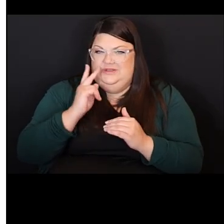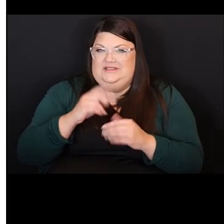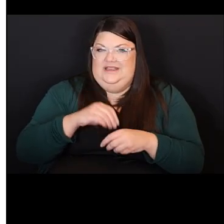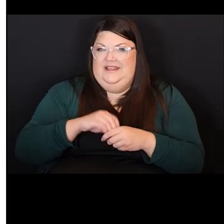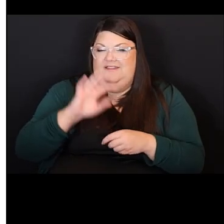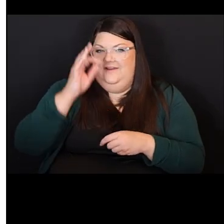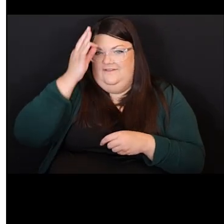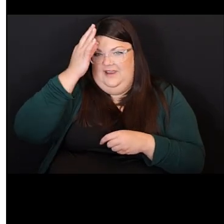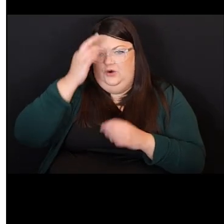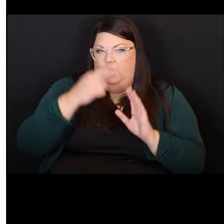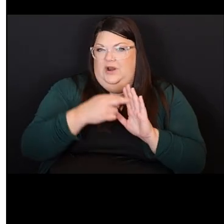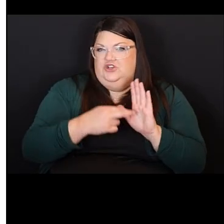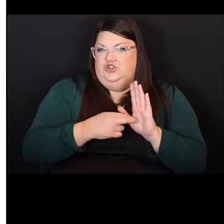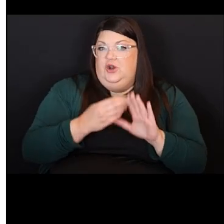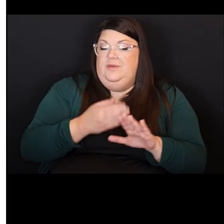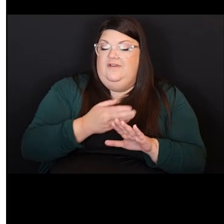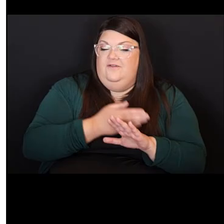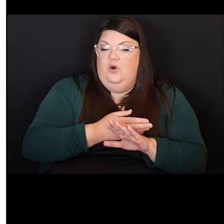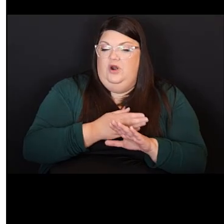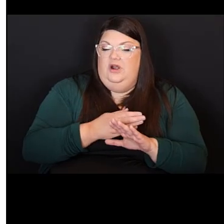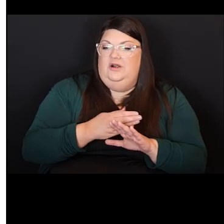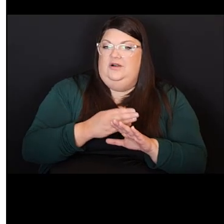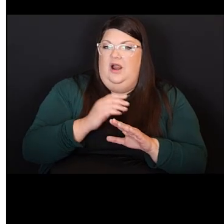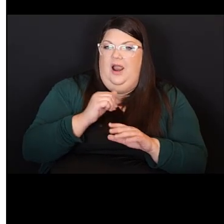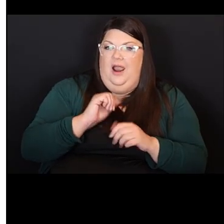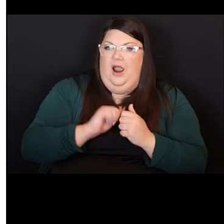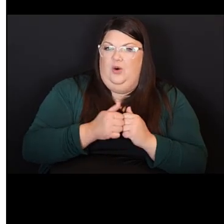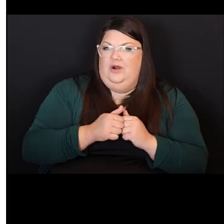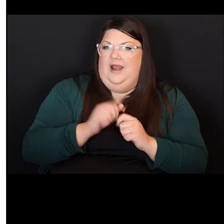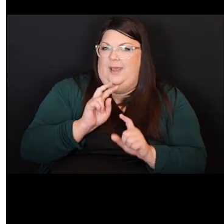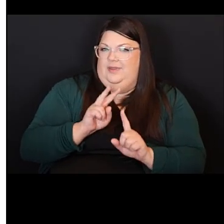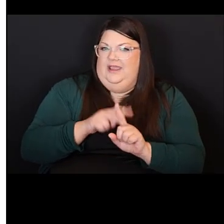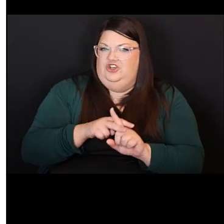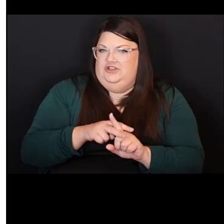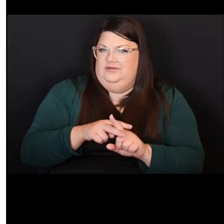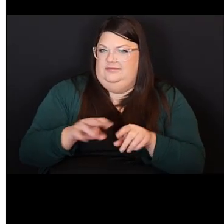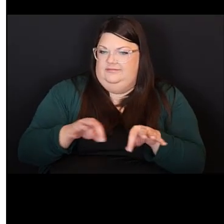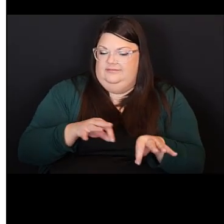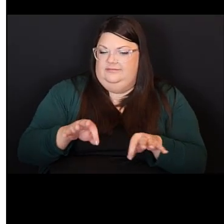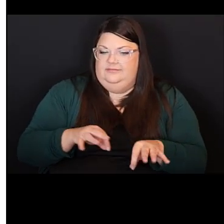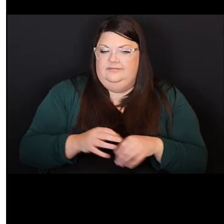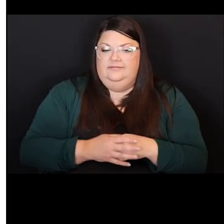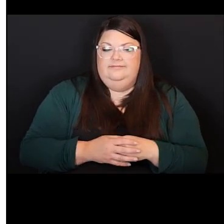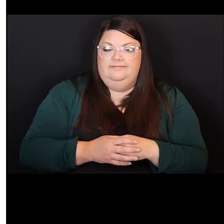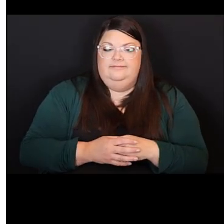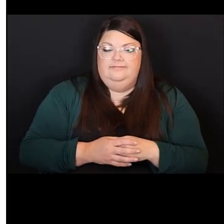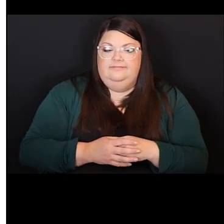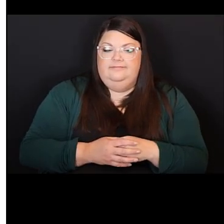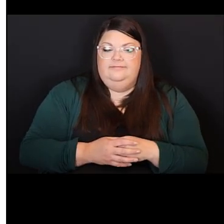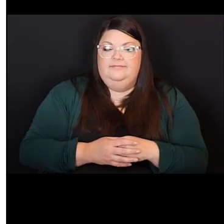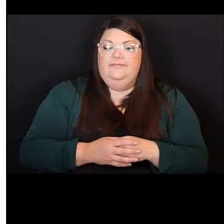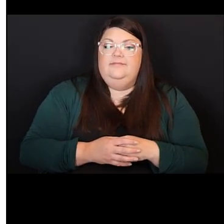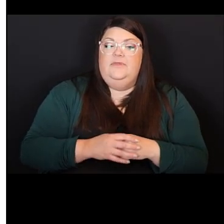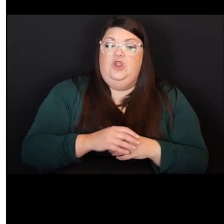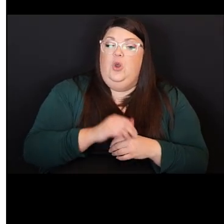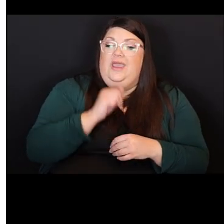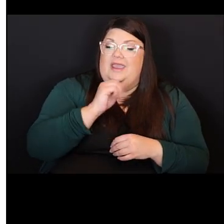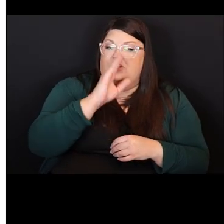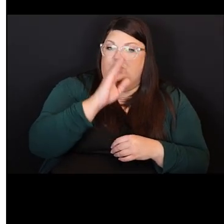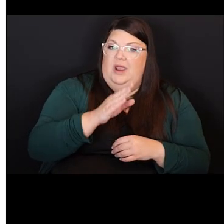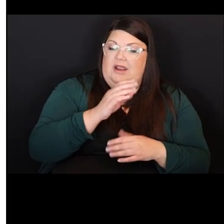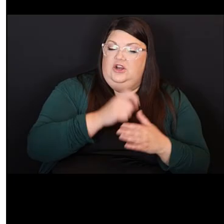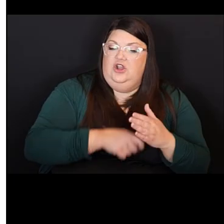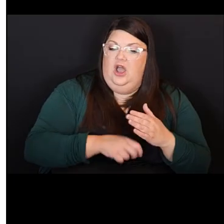Federal register before our practical application. Indirect Cost Rate Information: These programs